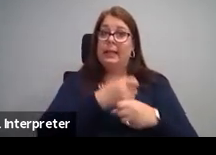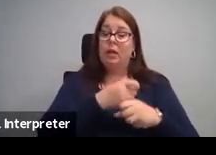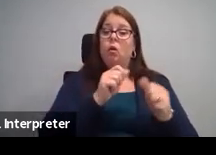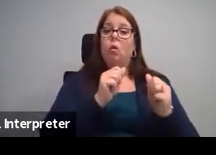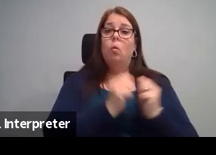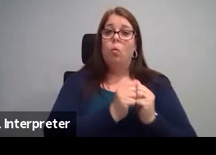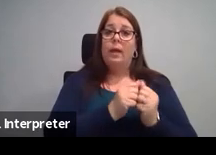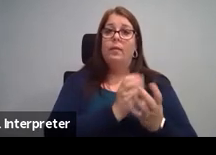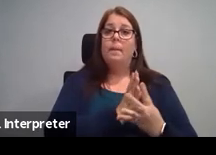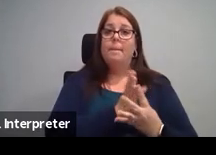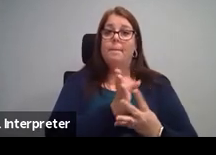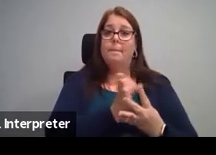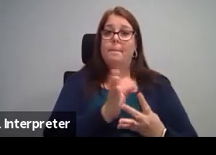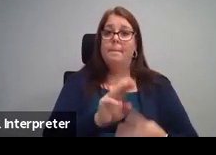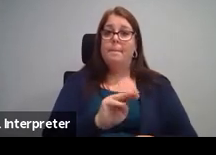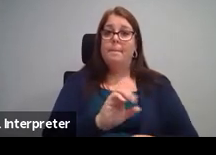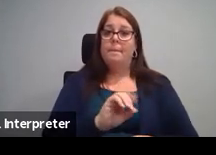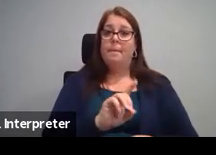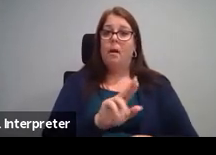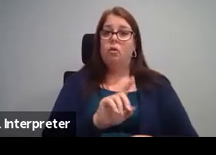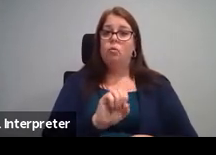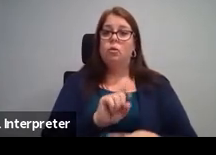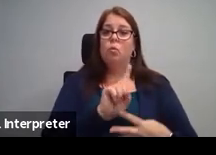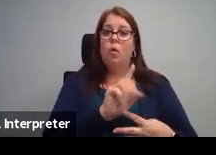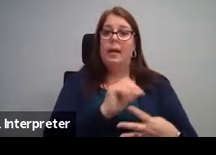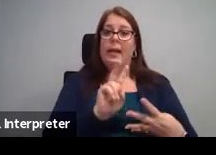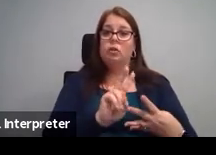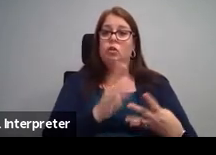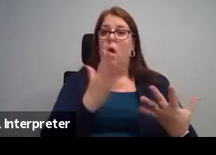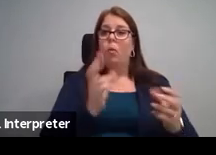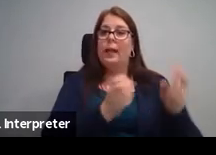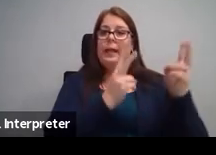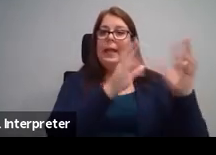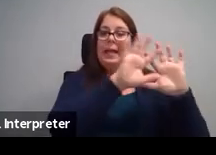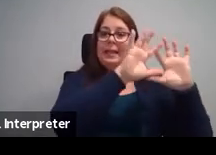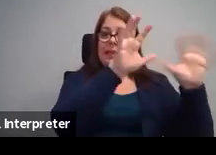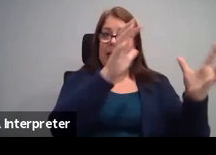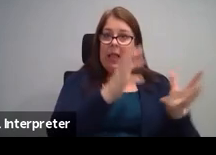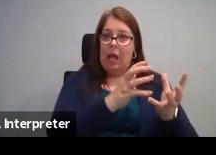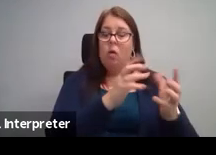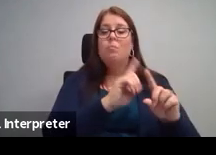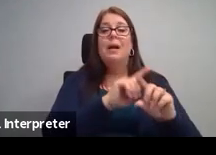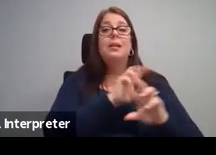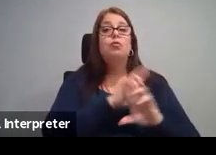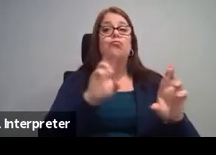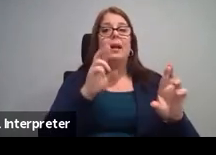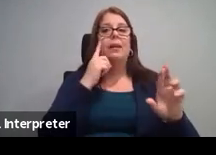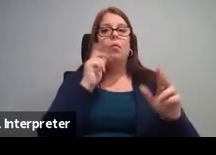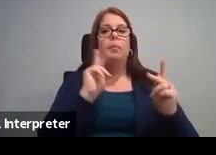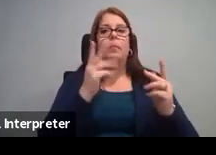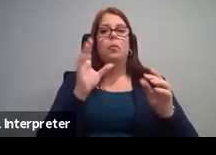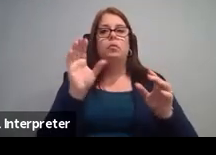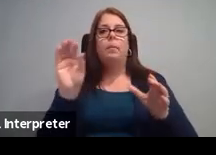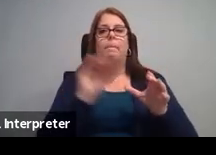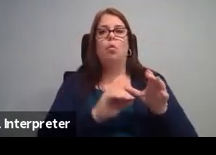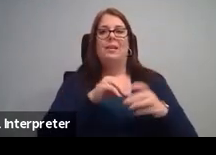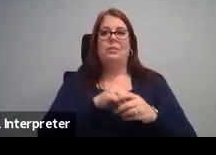Laurie Arnold: And it's not fully ready, but it is there and available for people who want to pull that into the shell and that that kind of supports that time element, but it's